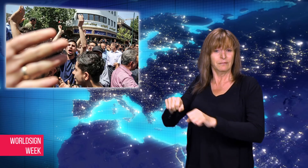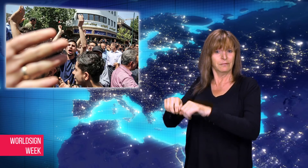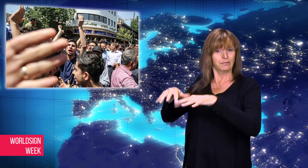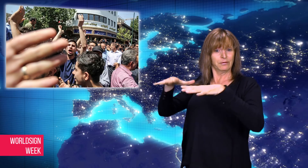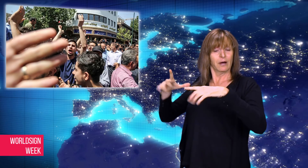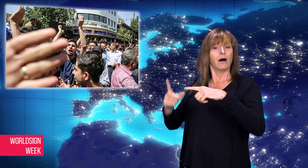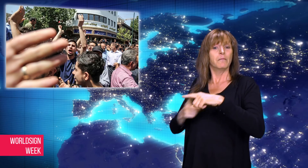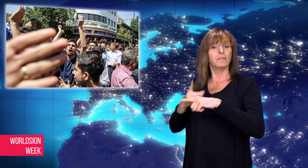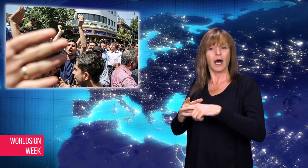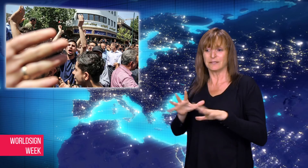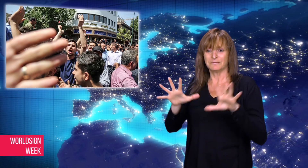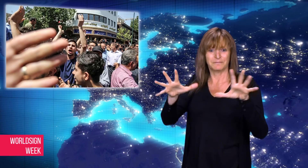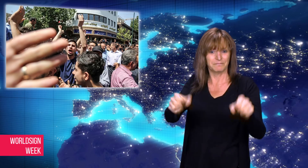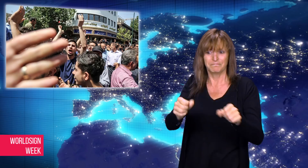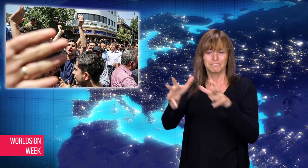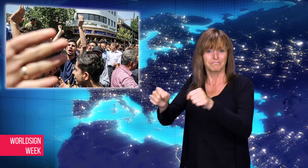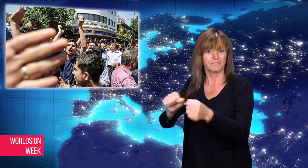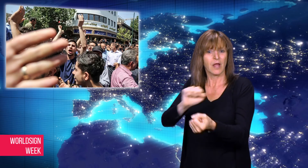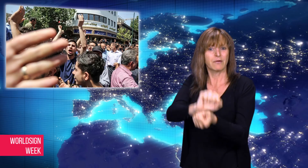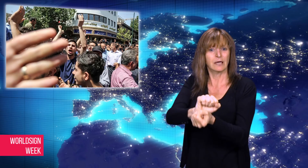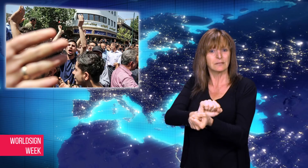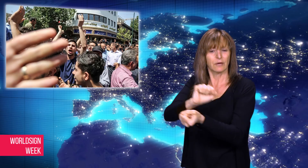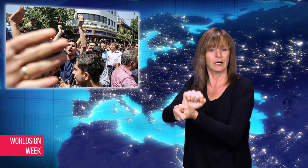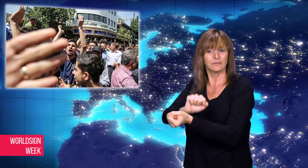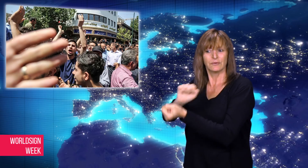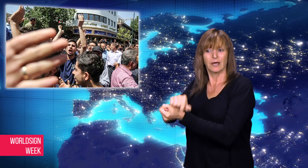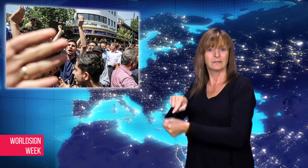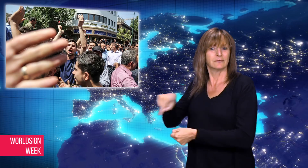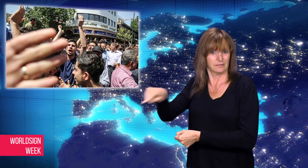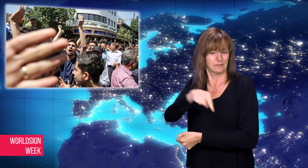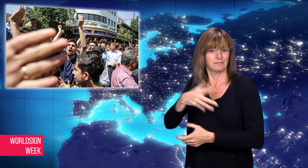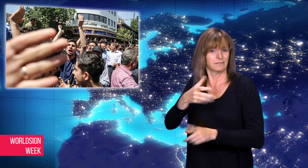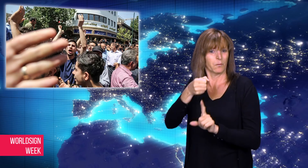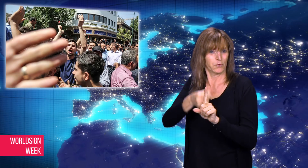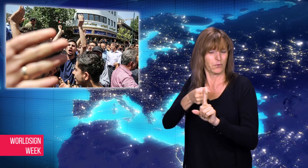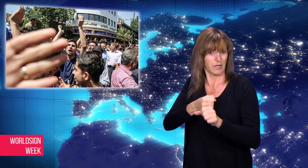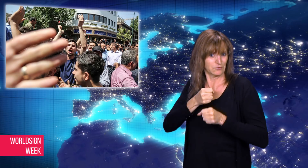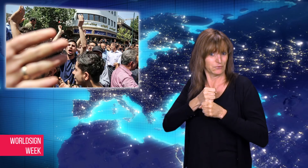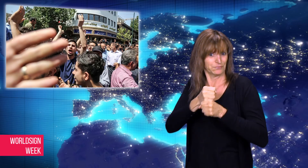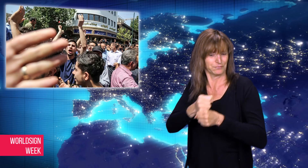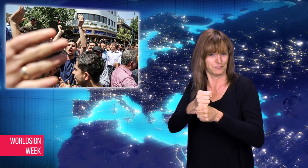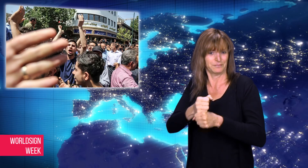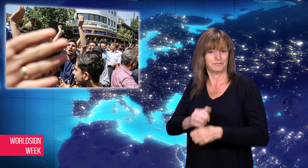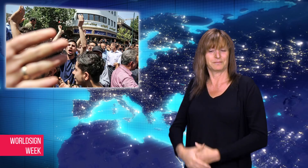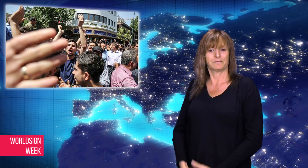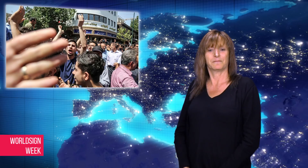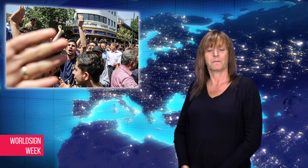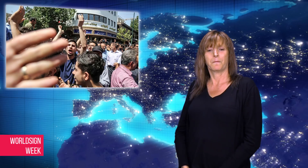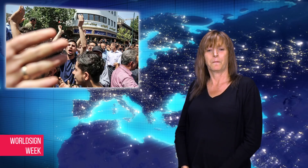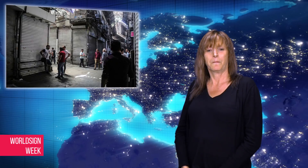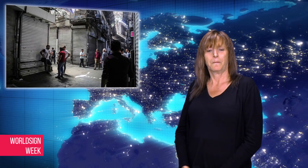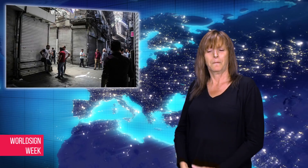While it is unclear who were leading these protests, some observers